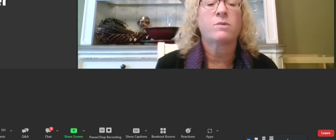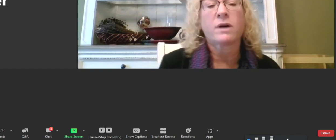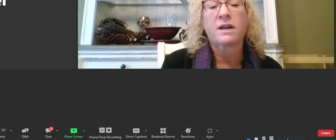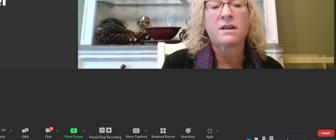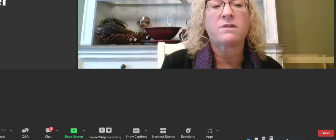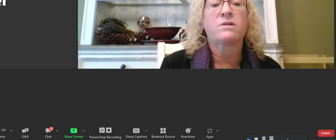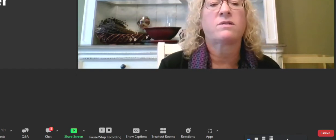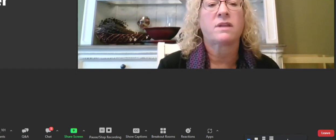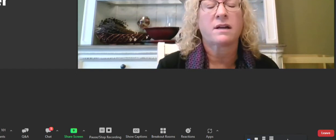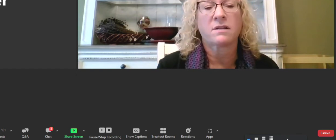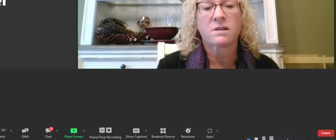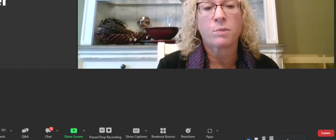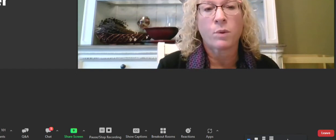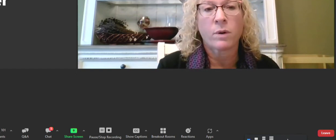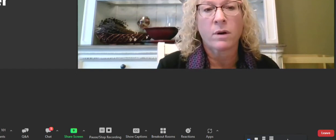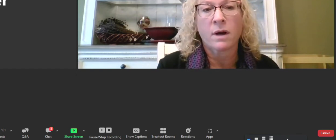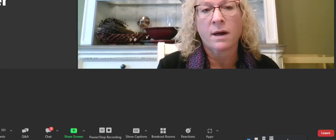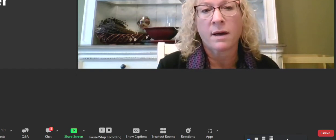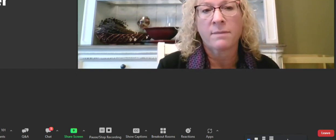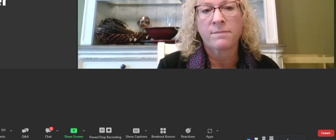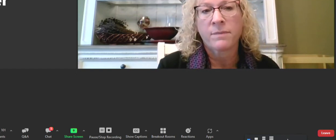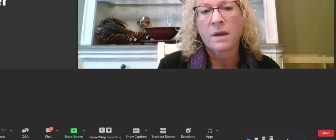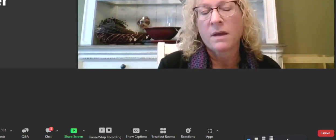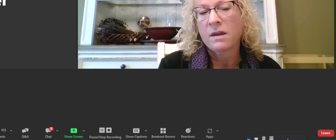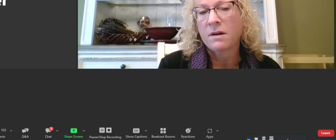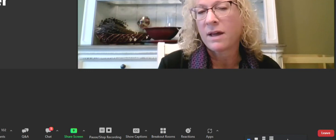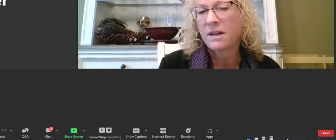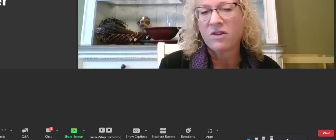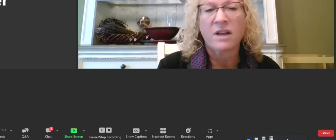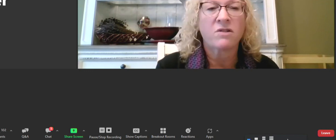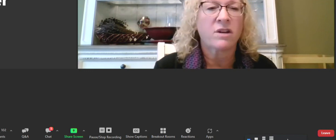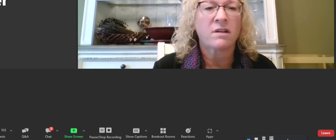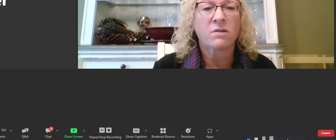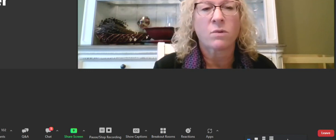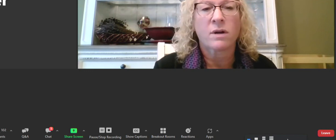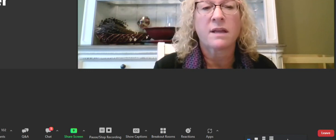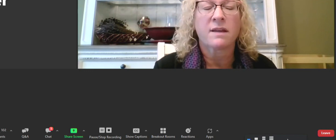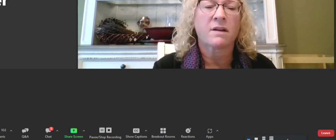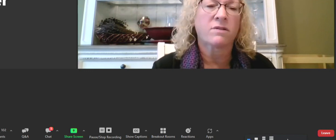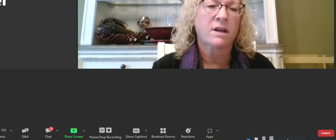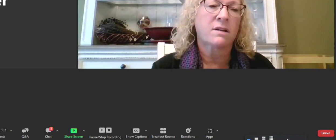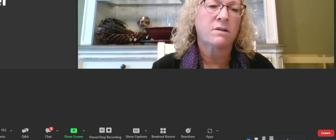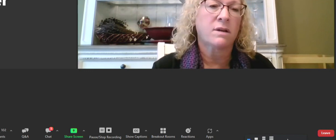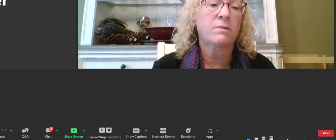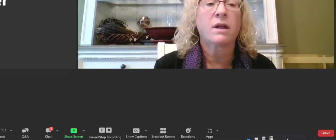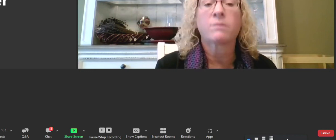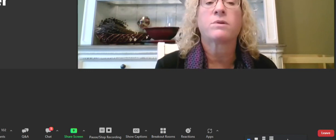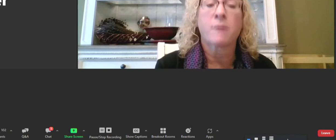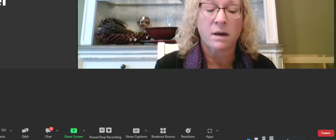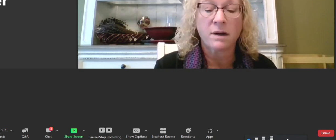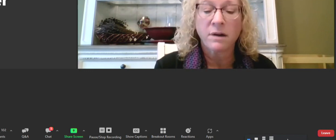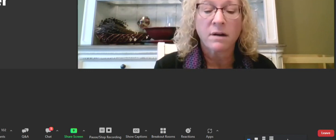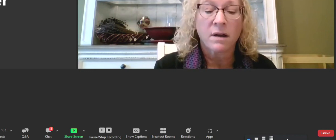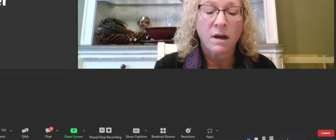What can I do that can support any changes or anything else I can do that will help to monitor?